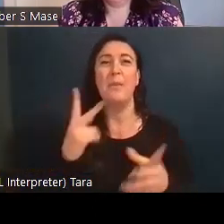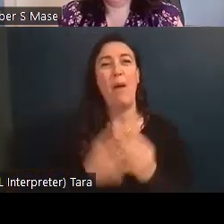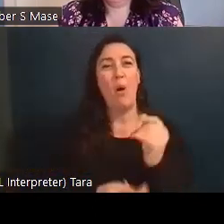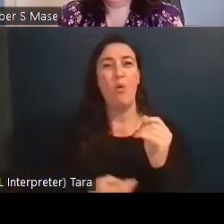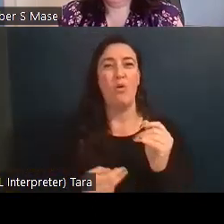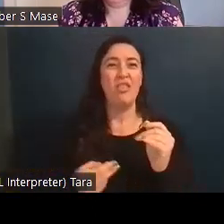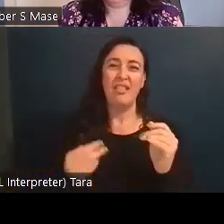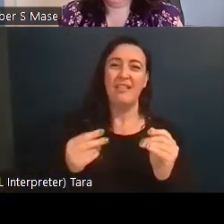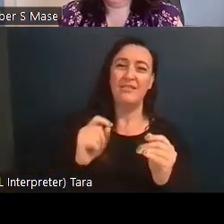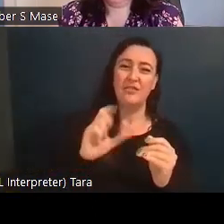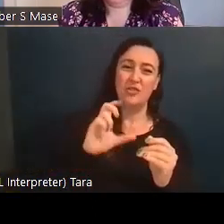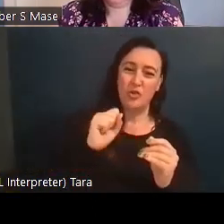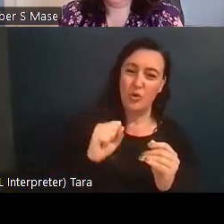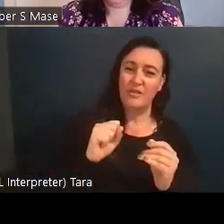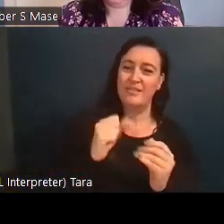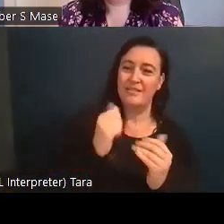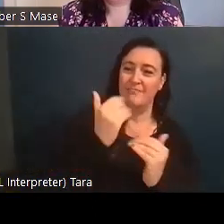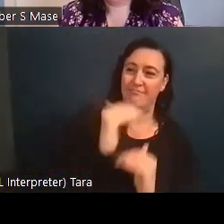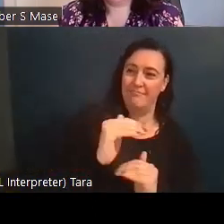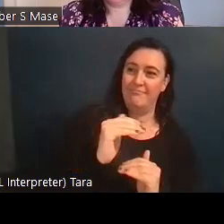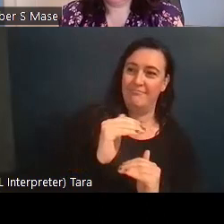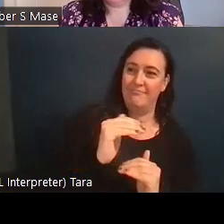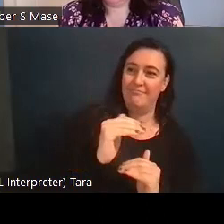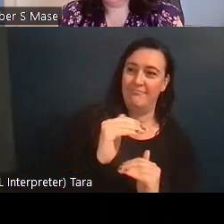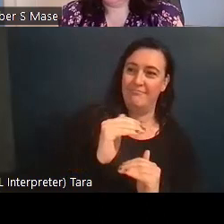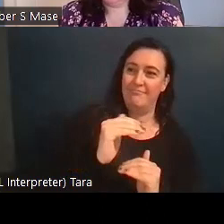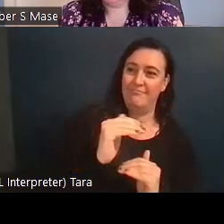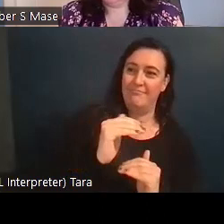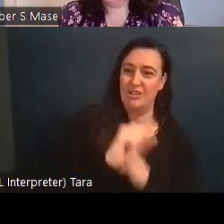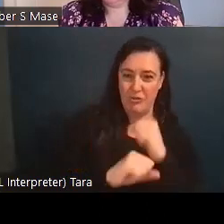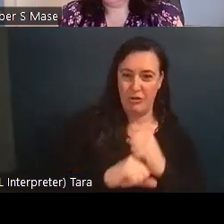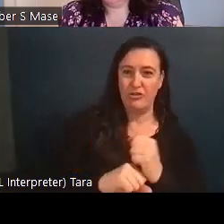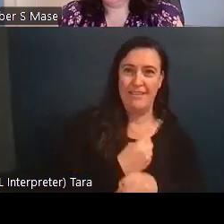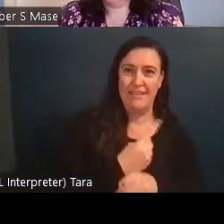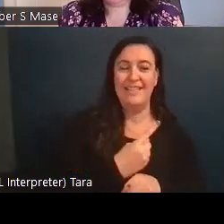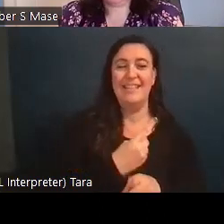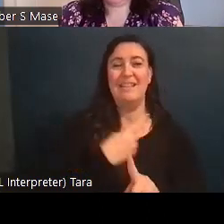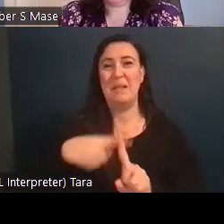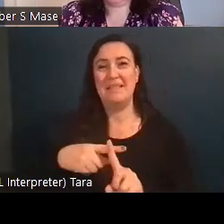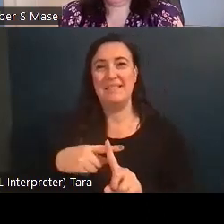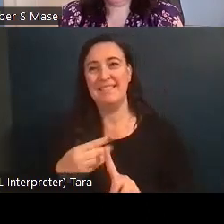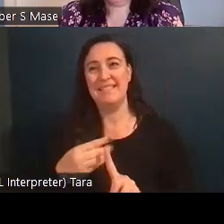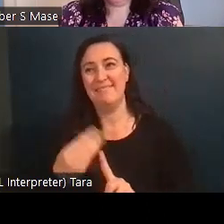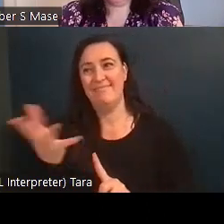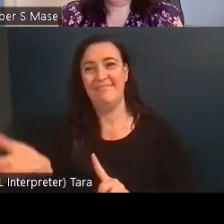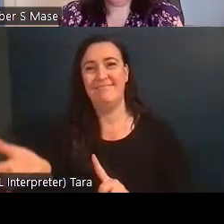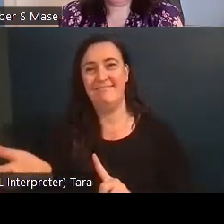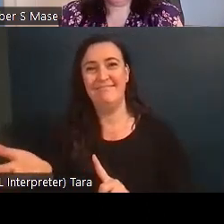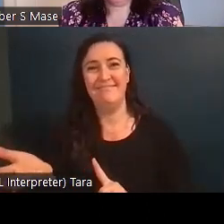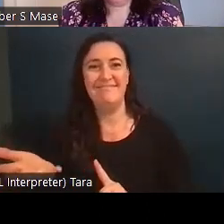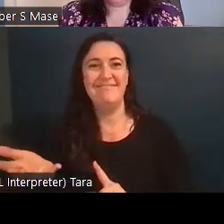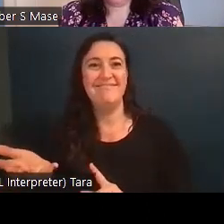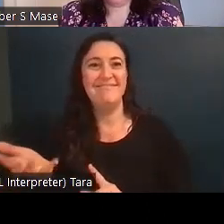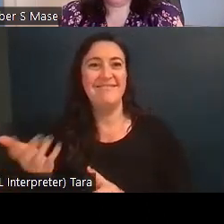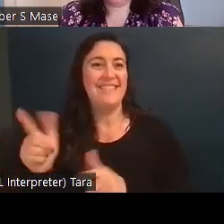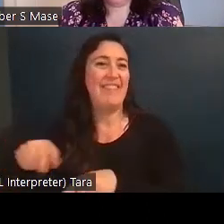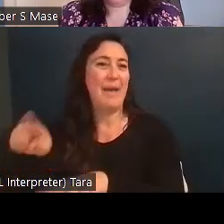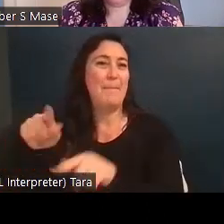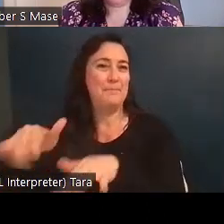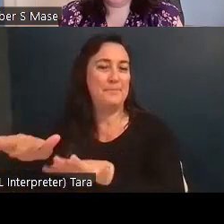to do the work and lead their teams. And in doing that making space for reflection and incorporating feedback.